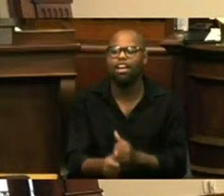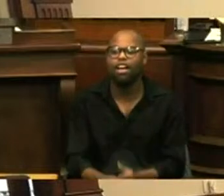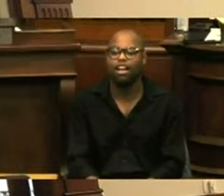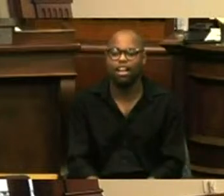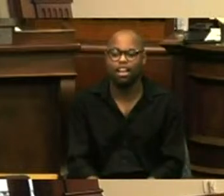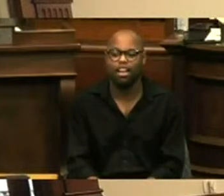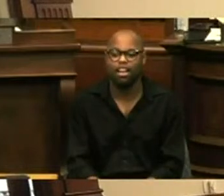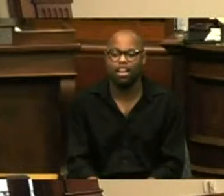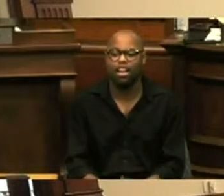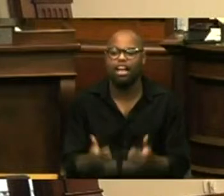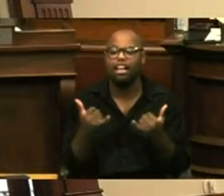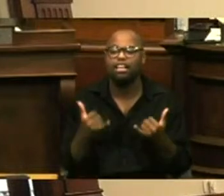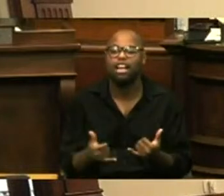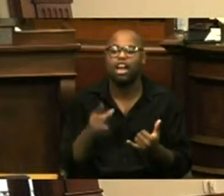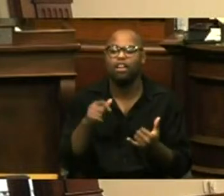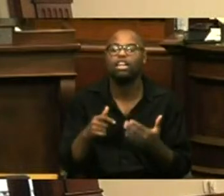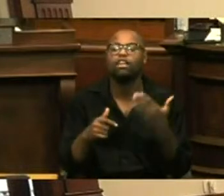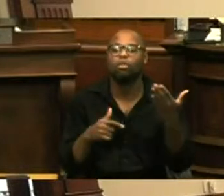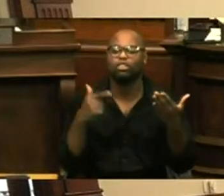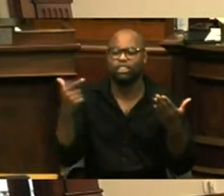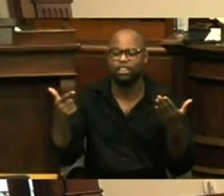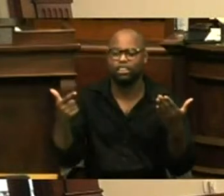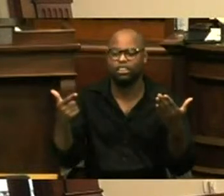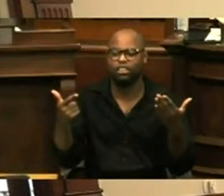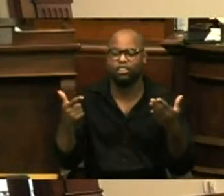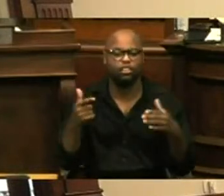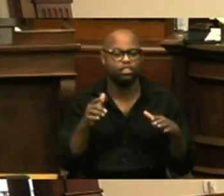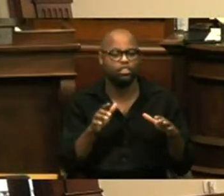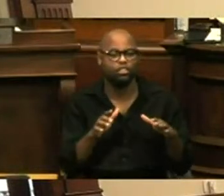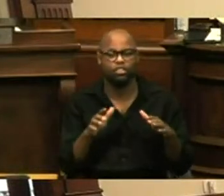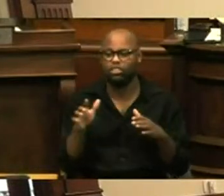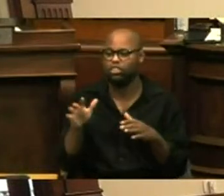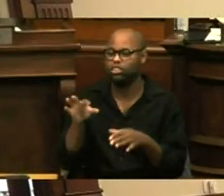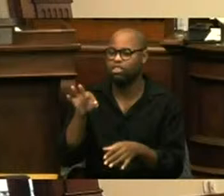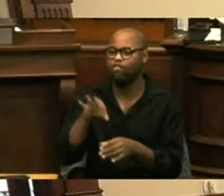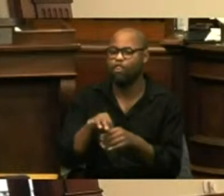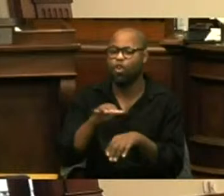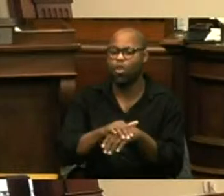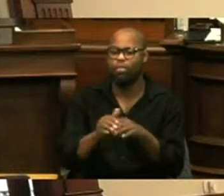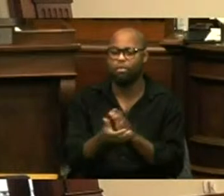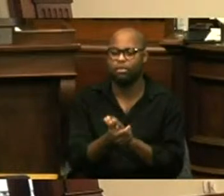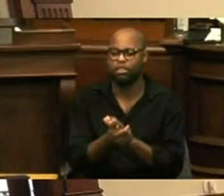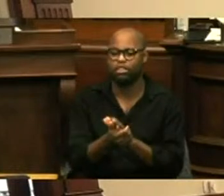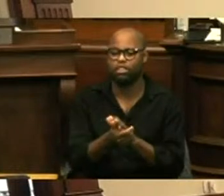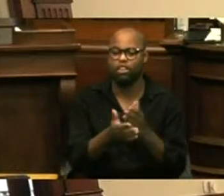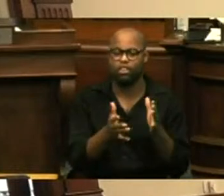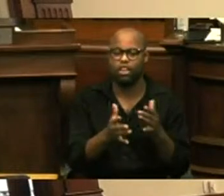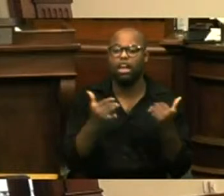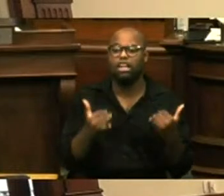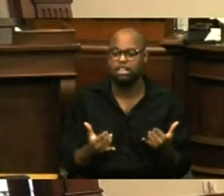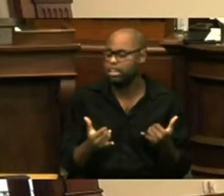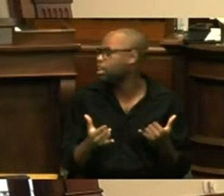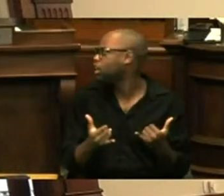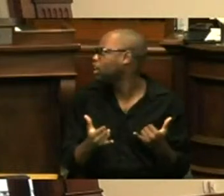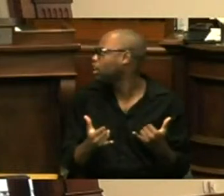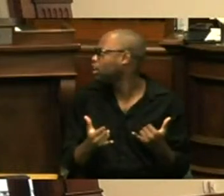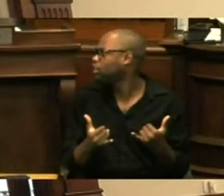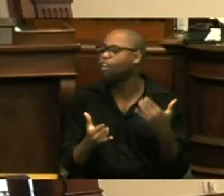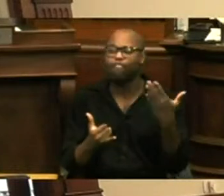opposed? Say nay. And the motion carries. Now we need a motion